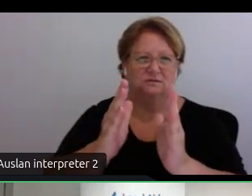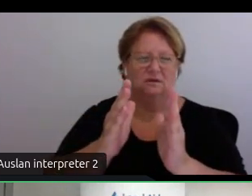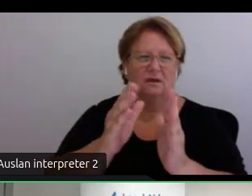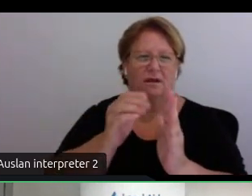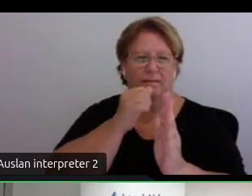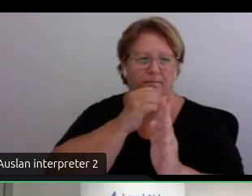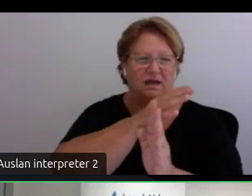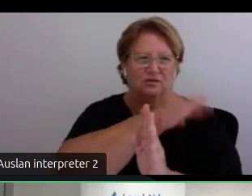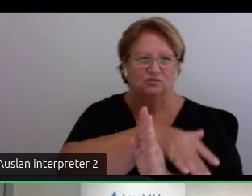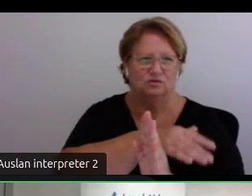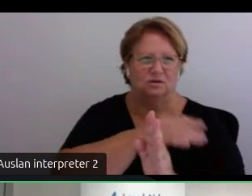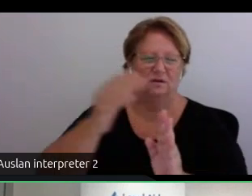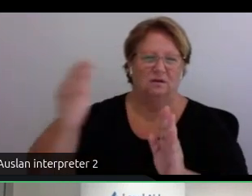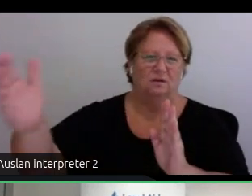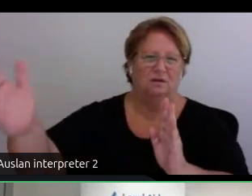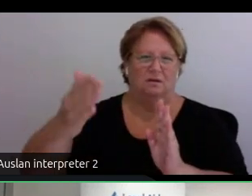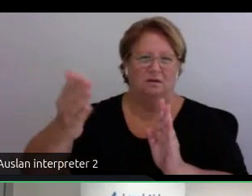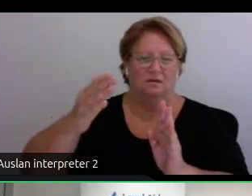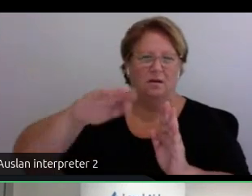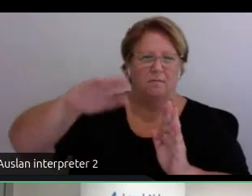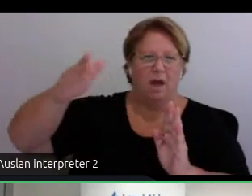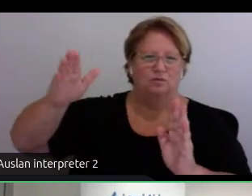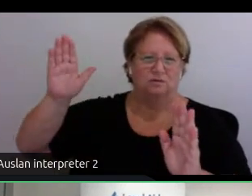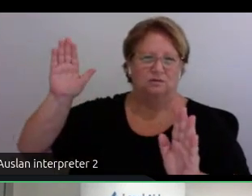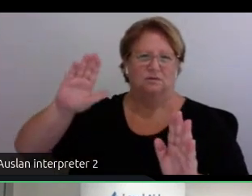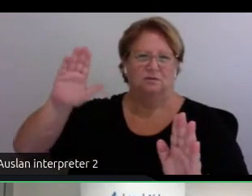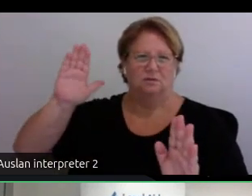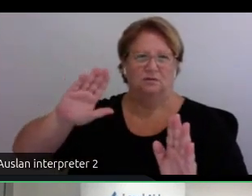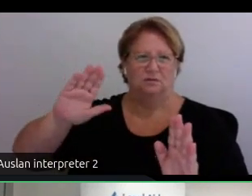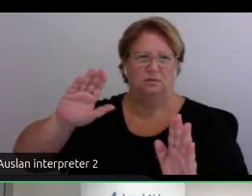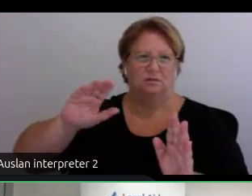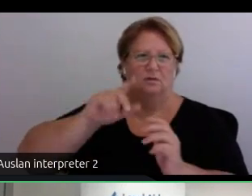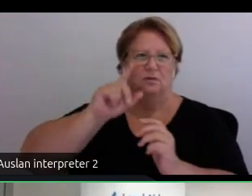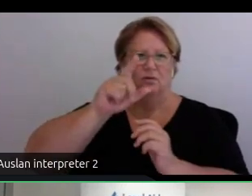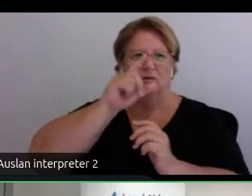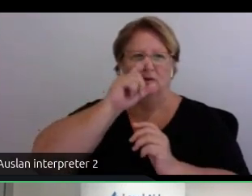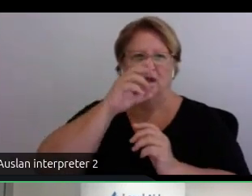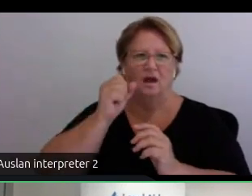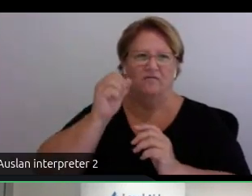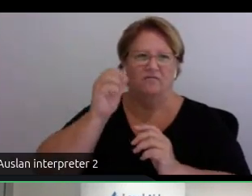from this way from the ocean and this way from the mountains and it it whips around and you can have